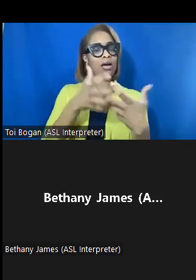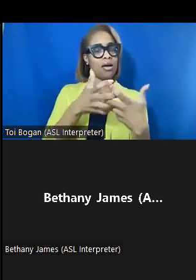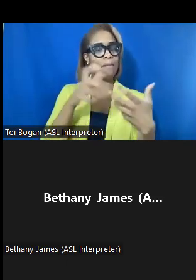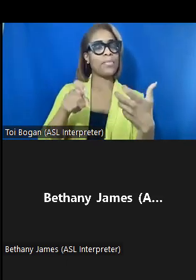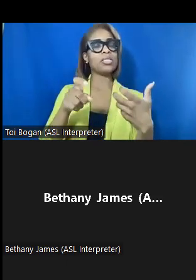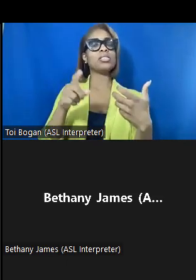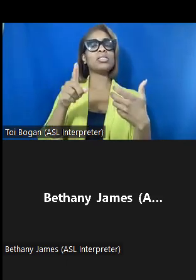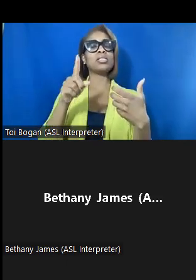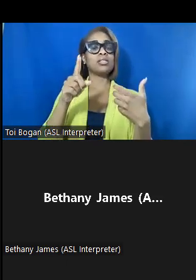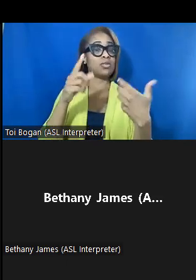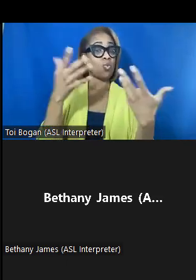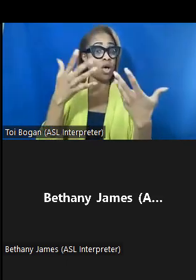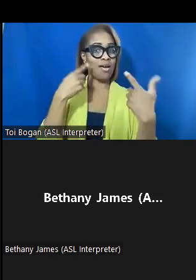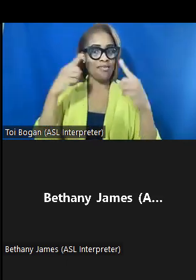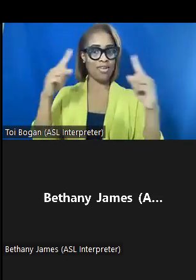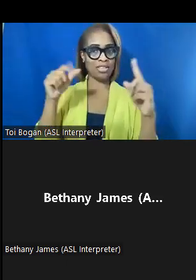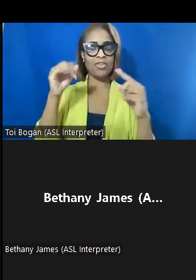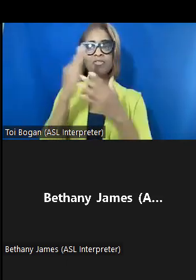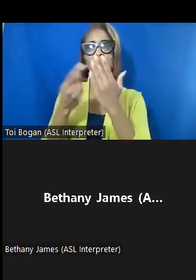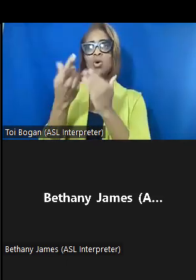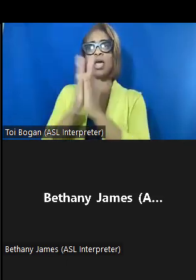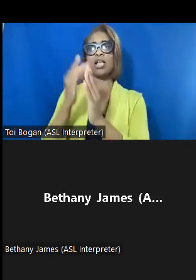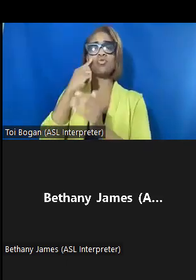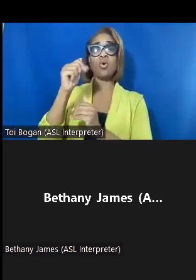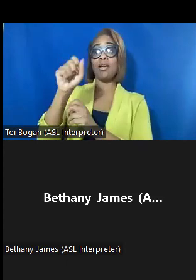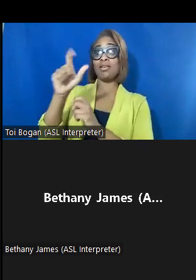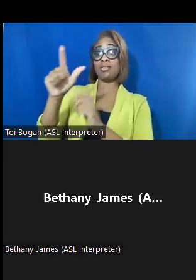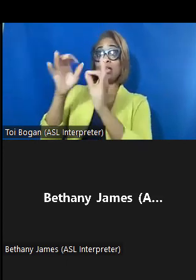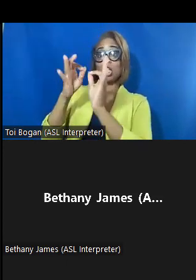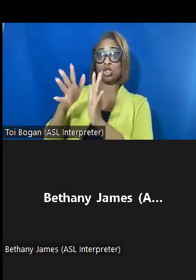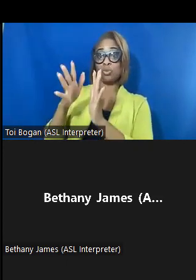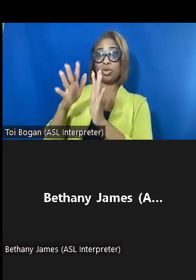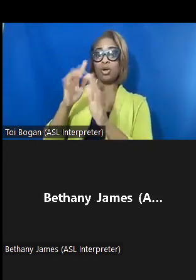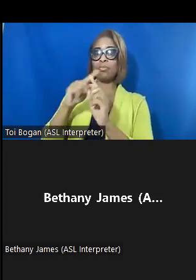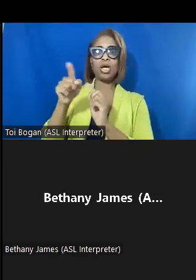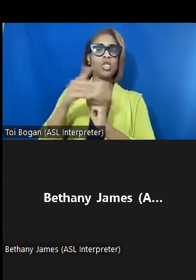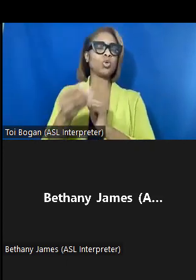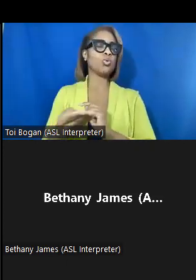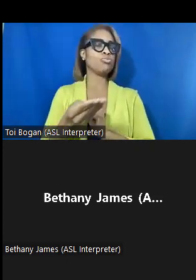So if someone is asking for American Sign Language interpreter but you provide CART